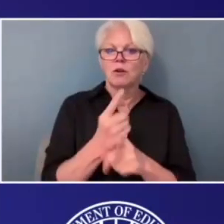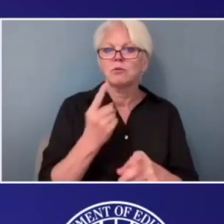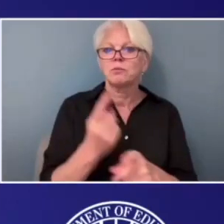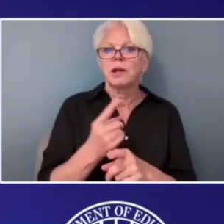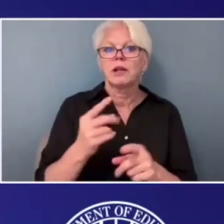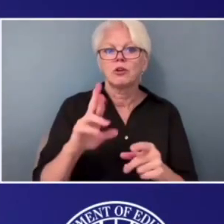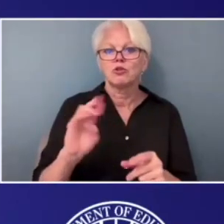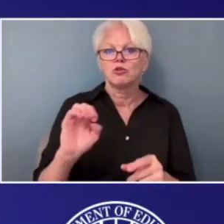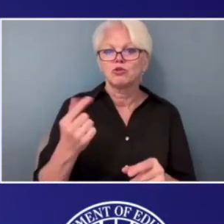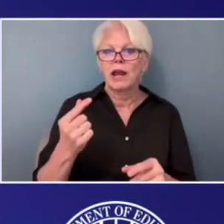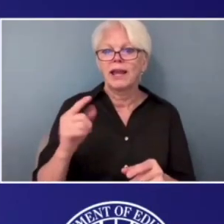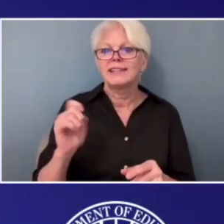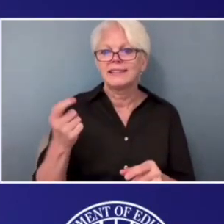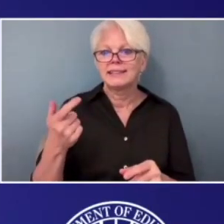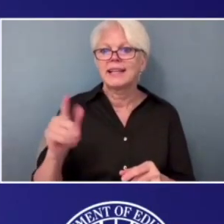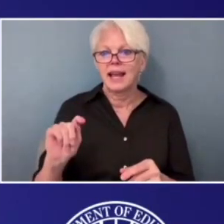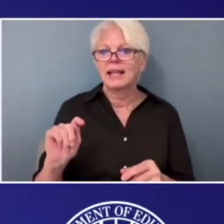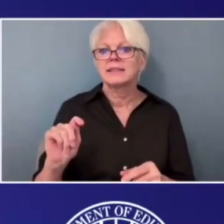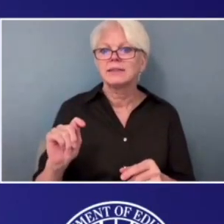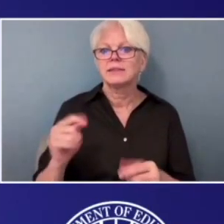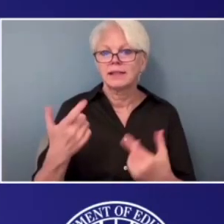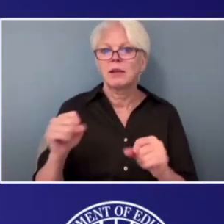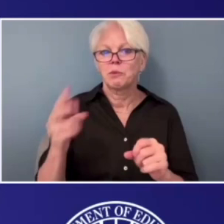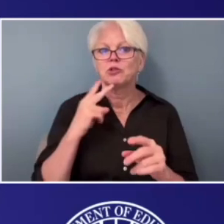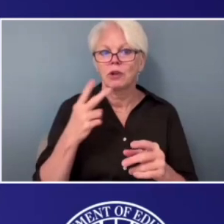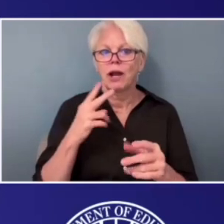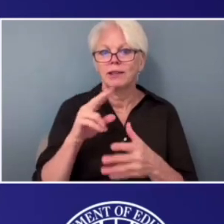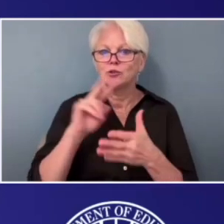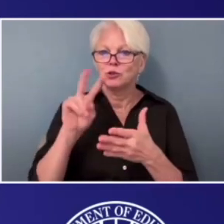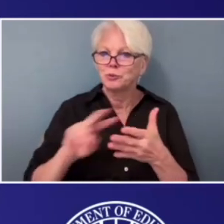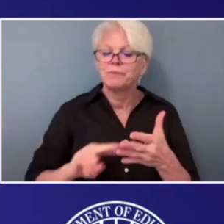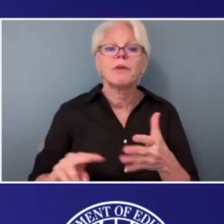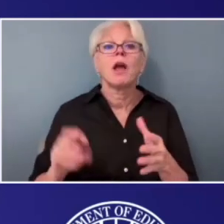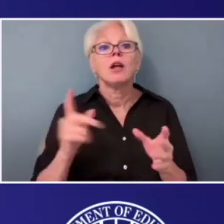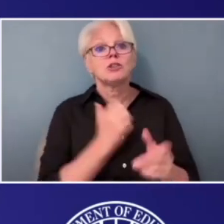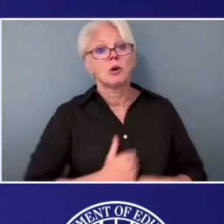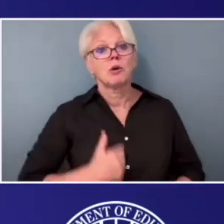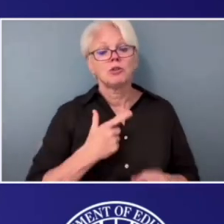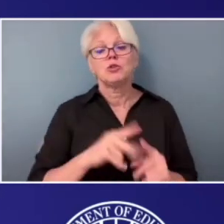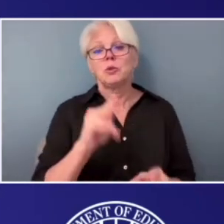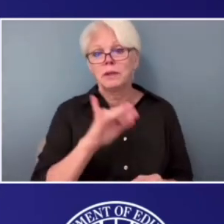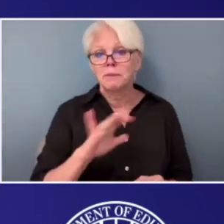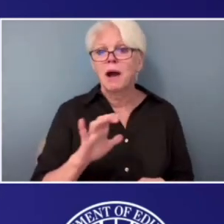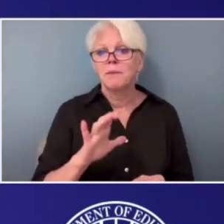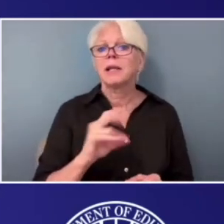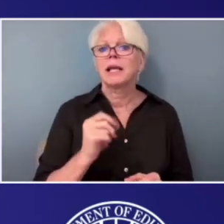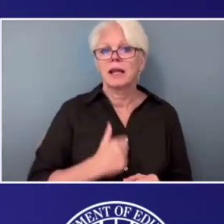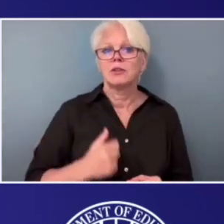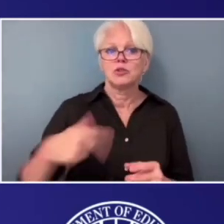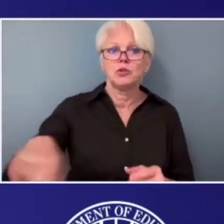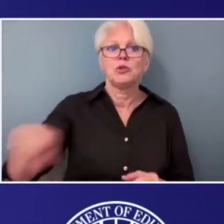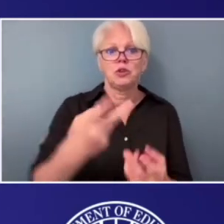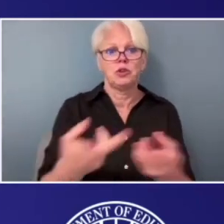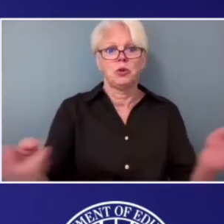So thank you for that. And our apologies to the public and our apologies to those of you around the table and in the room.